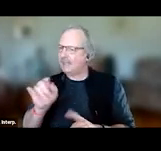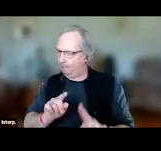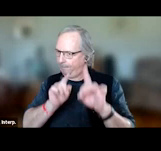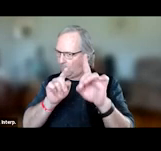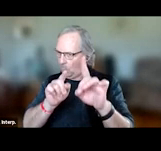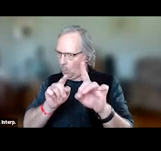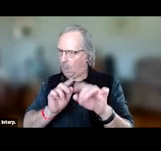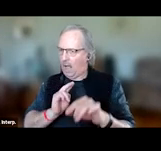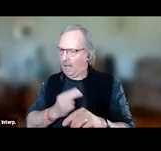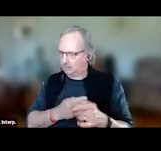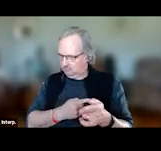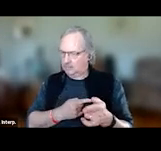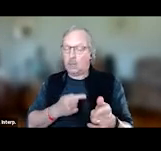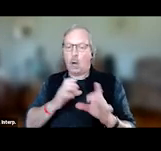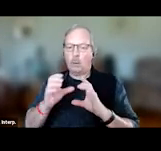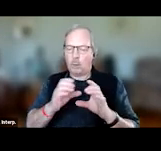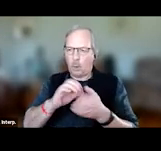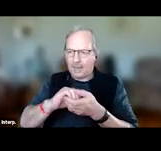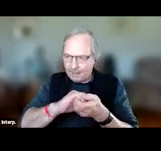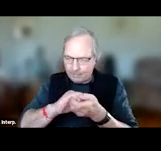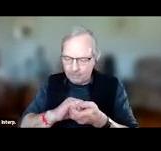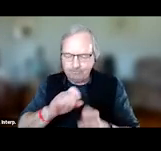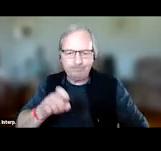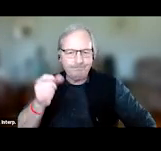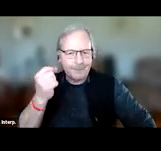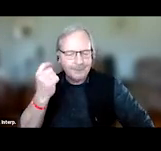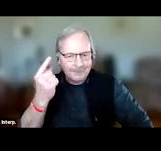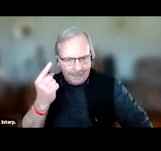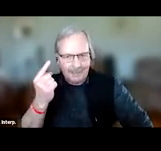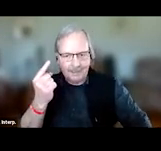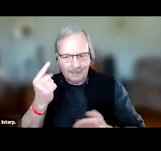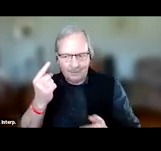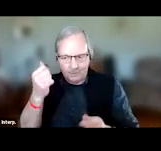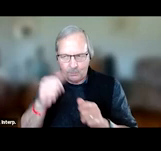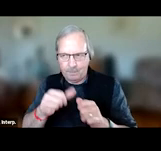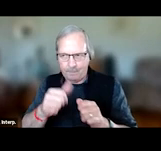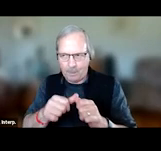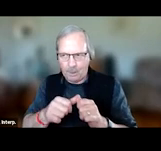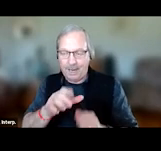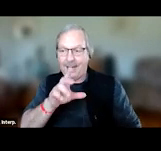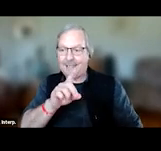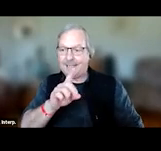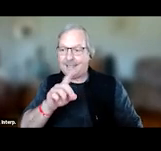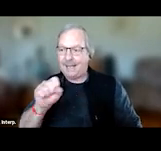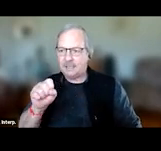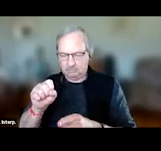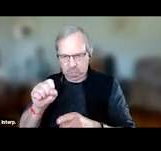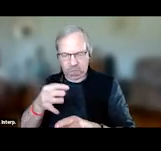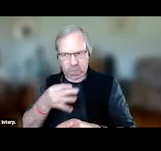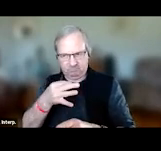And in our communication and our collaboration we have to understand that and we have to remember that DDS asked us the expertise on how social securities rules